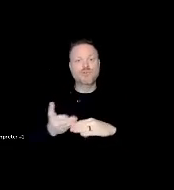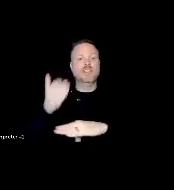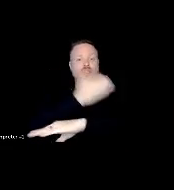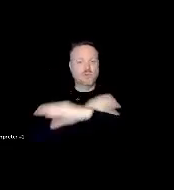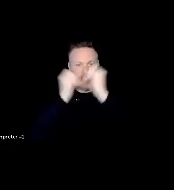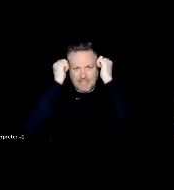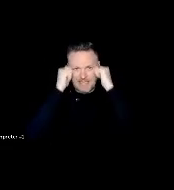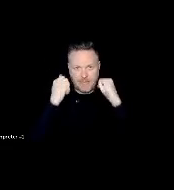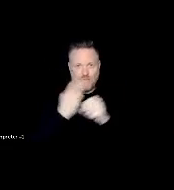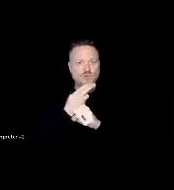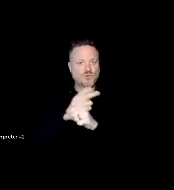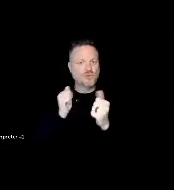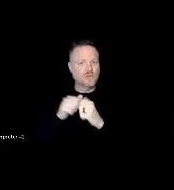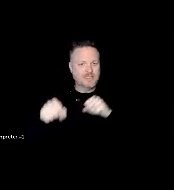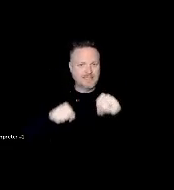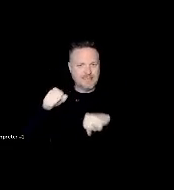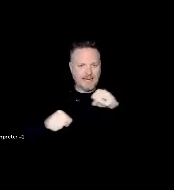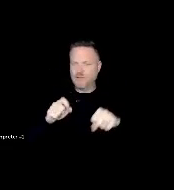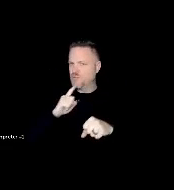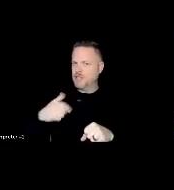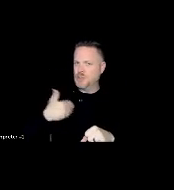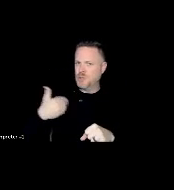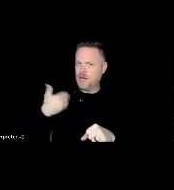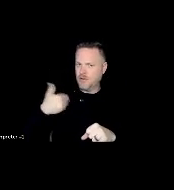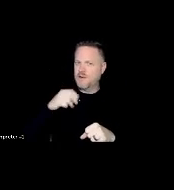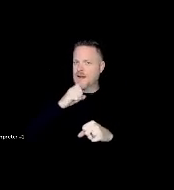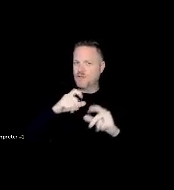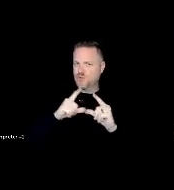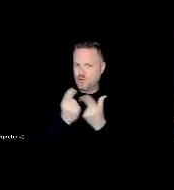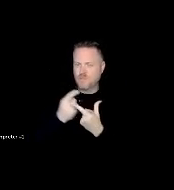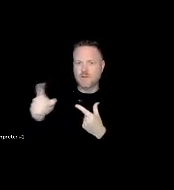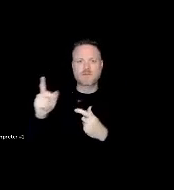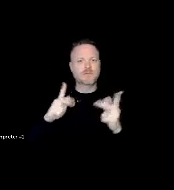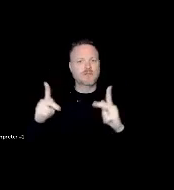cyclists, particularly younger groups. And those with pre intervention helmet